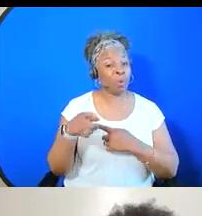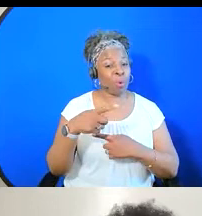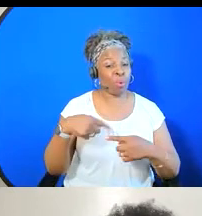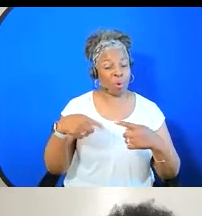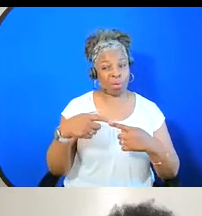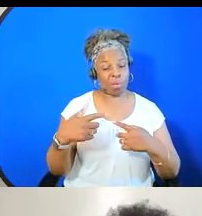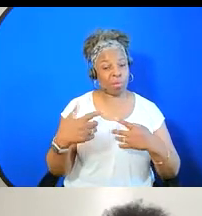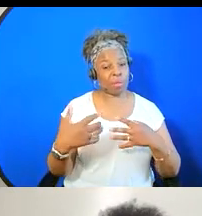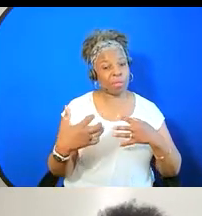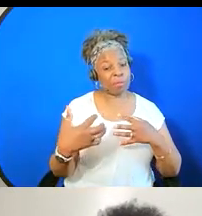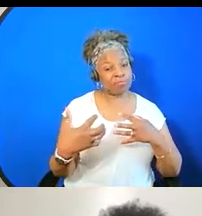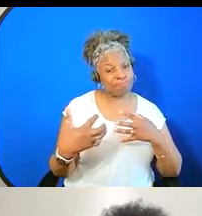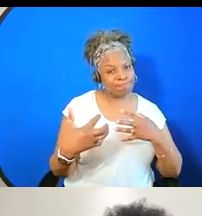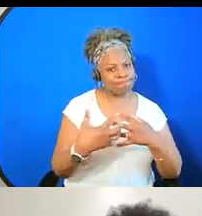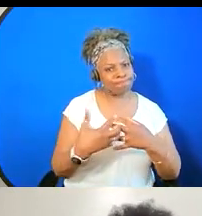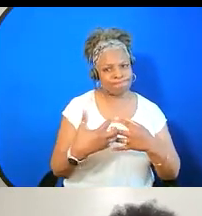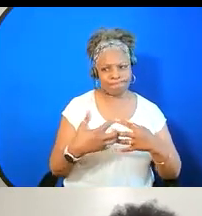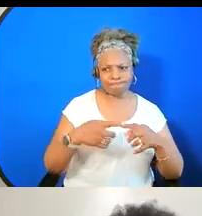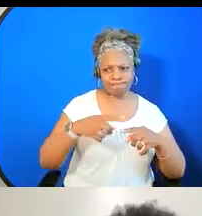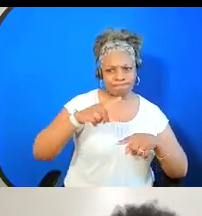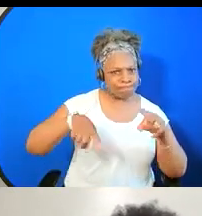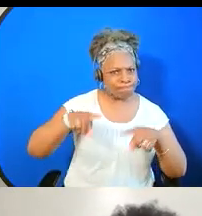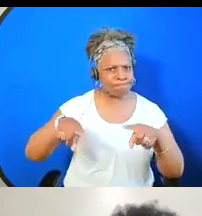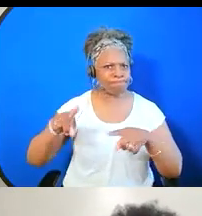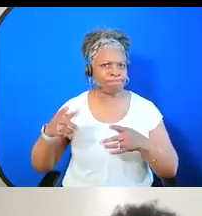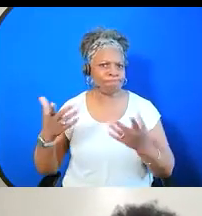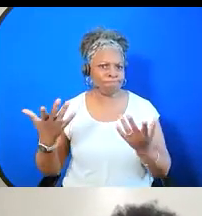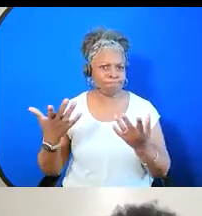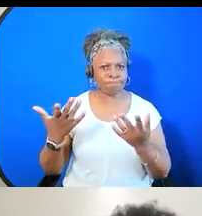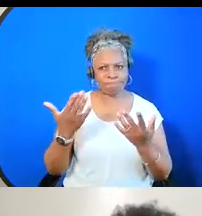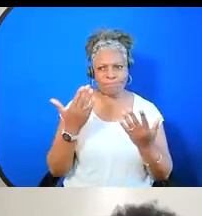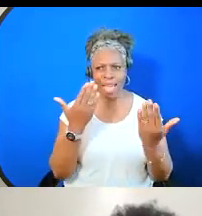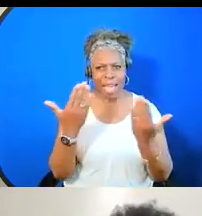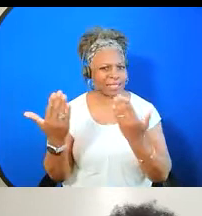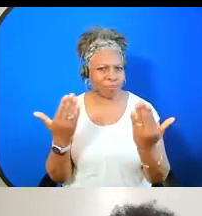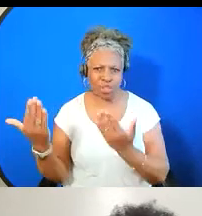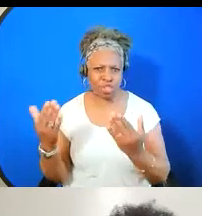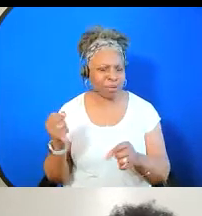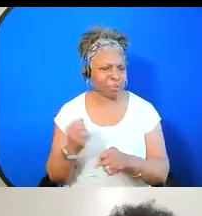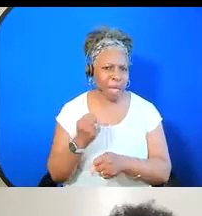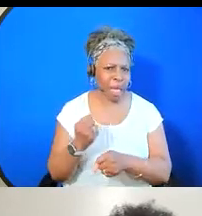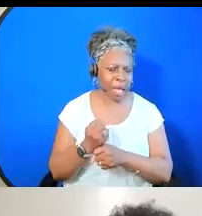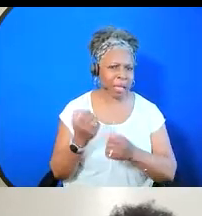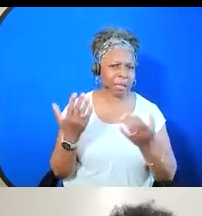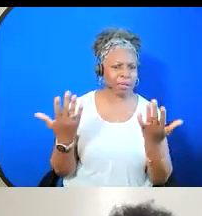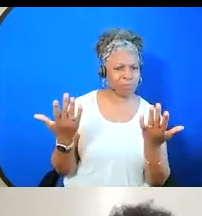in different types of exhibition making, but also very much sort of digging,